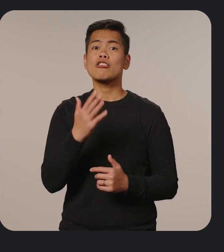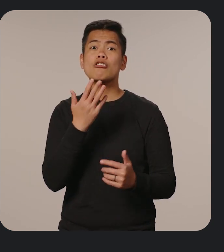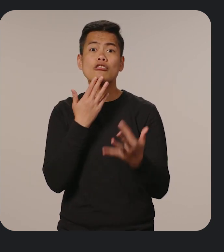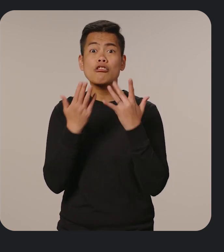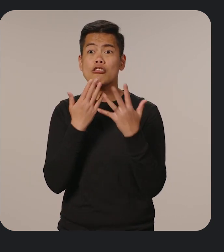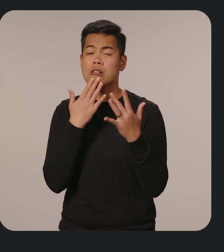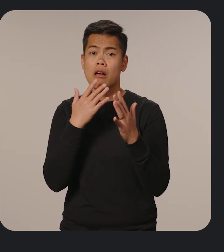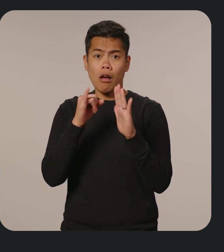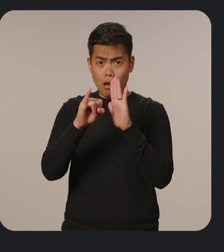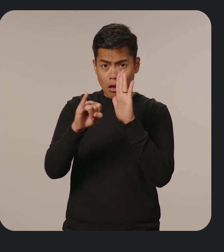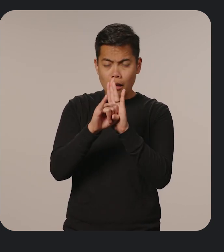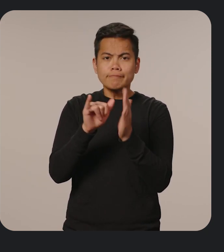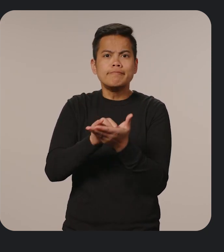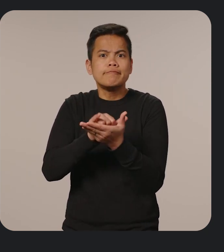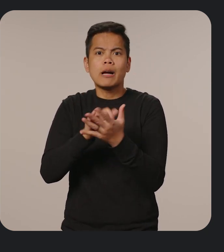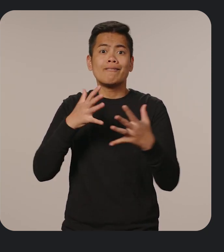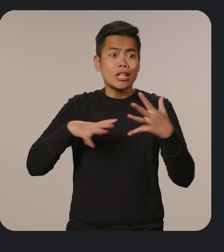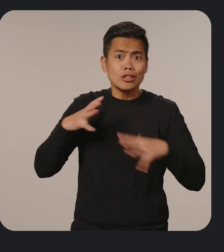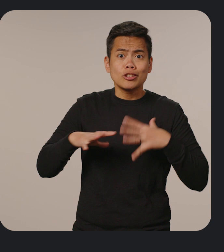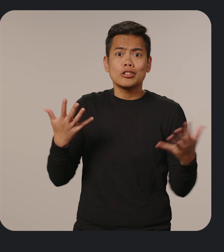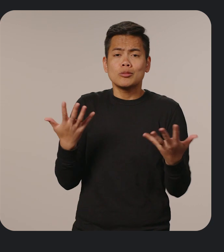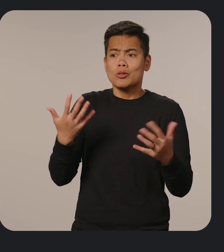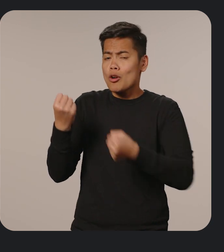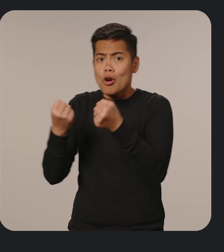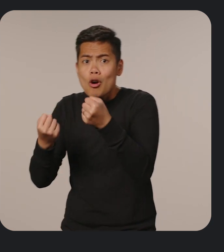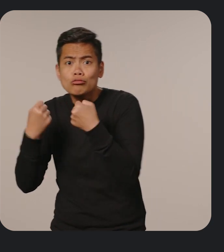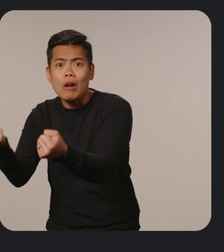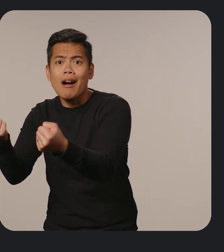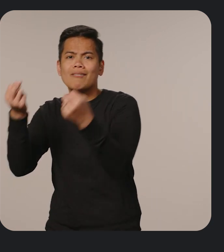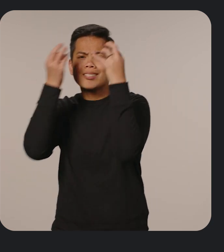We launched Material You to bring you in as a co-creator of design.